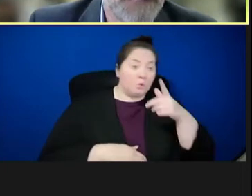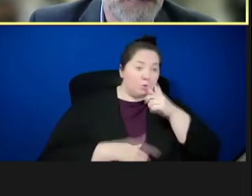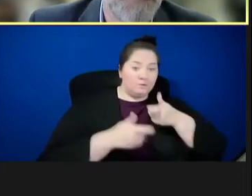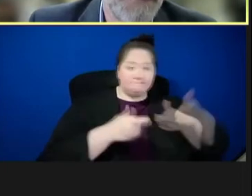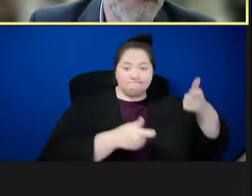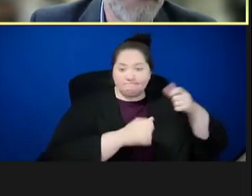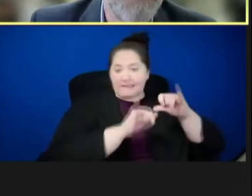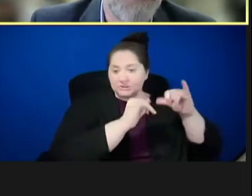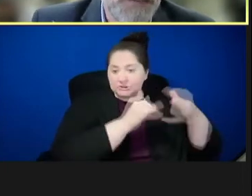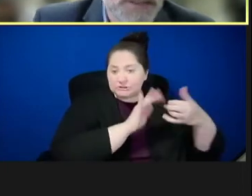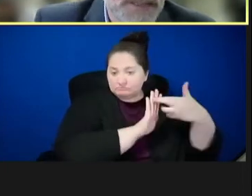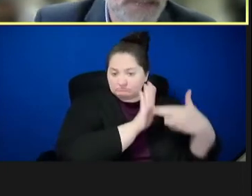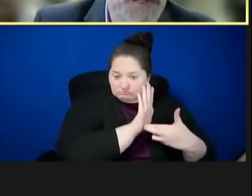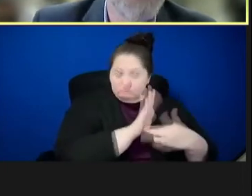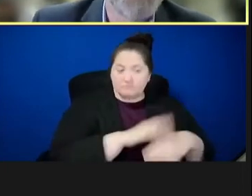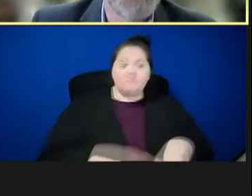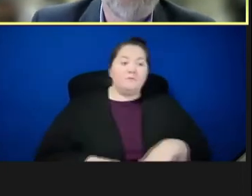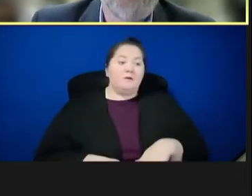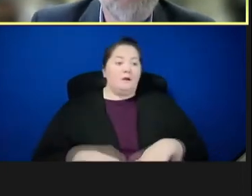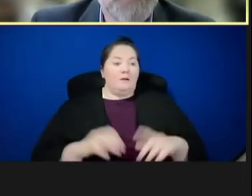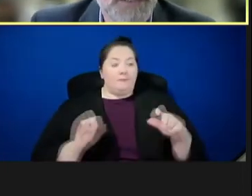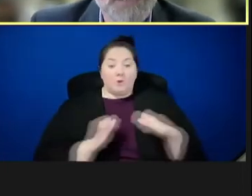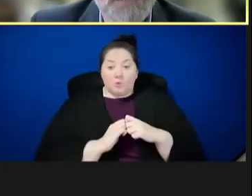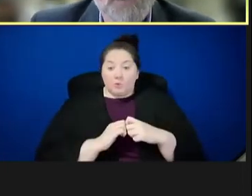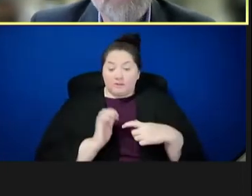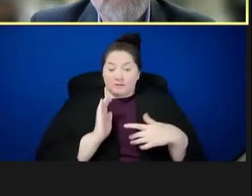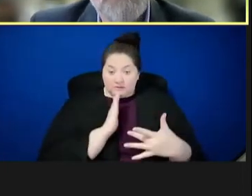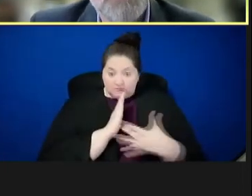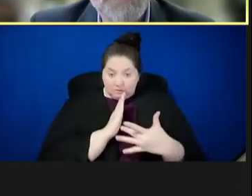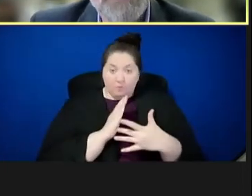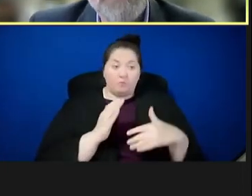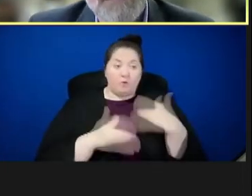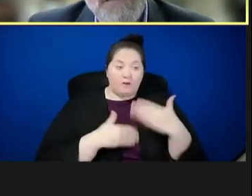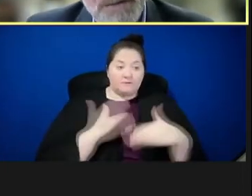our ability through this technology and the process to deliver weekly data monitoring